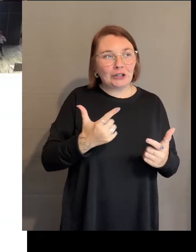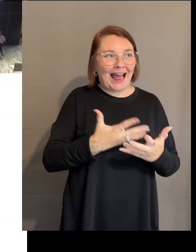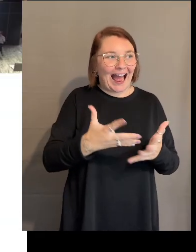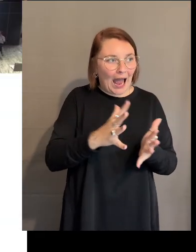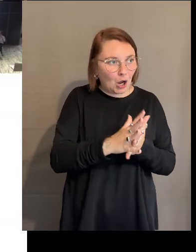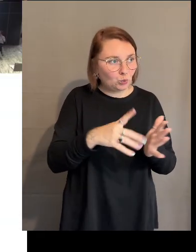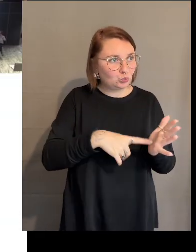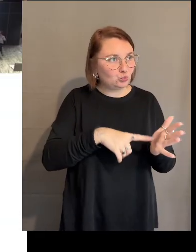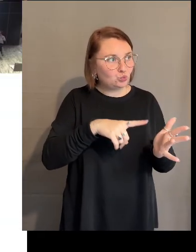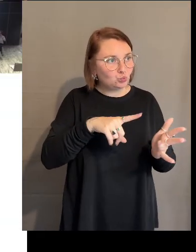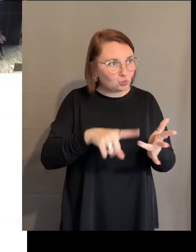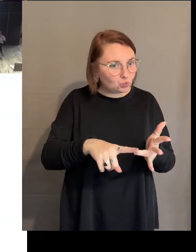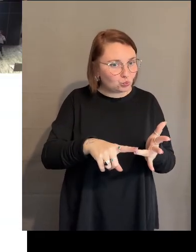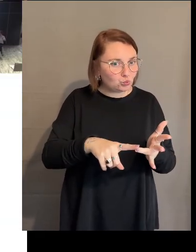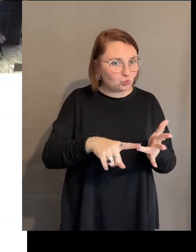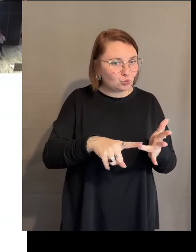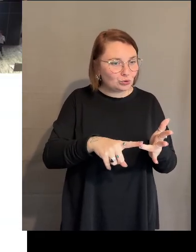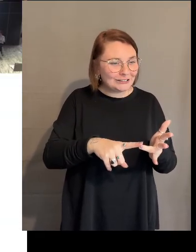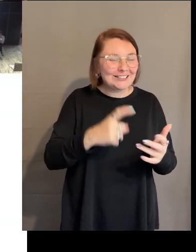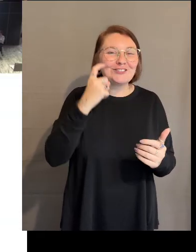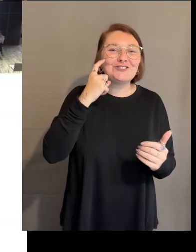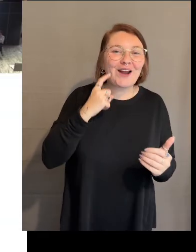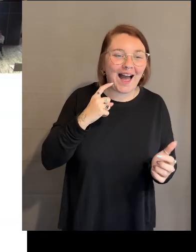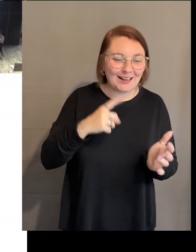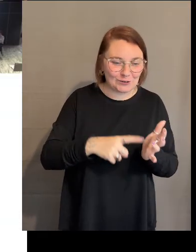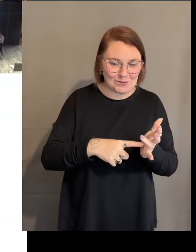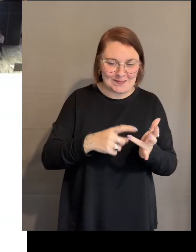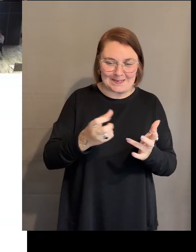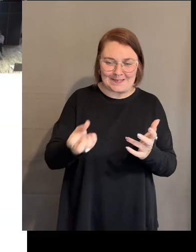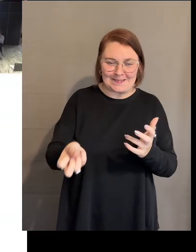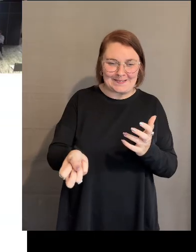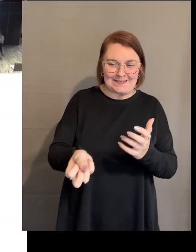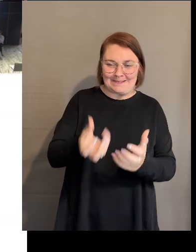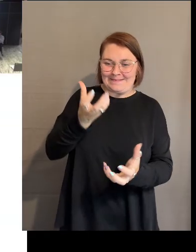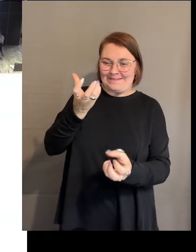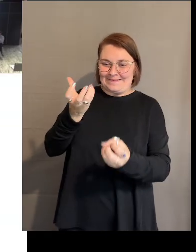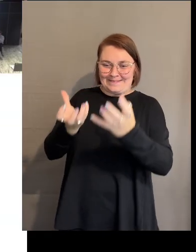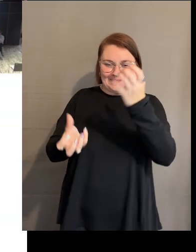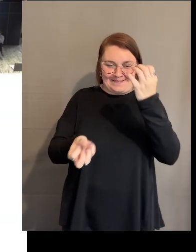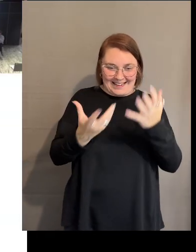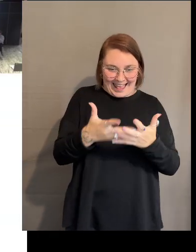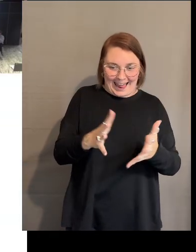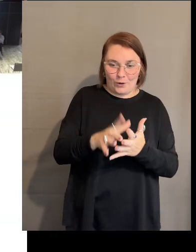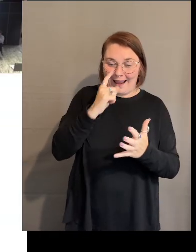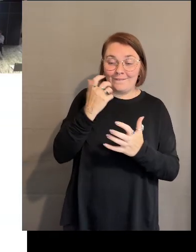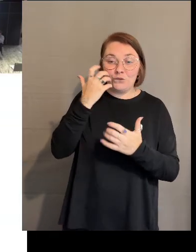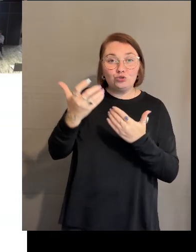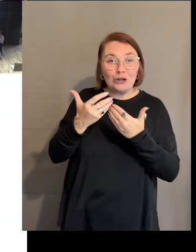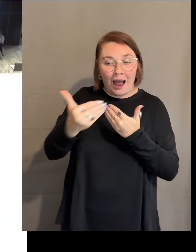try to disentangle this effect in a future study. We haven't done it now, at least. That's the short answer.